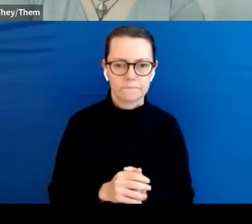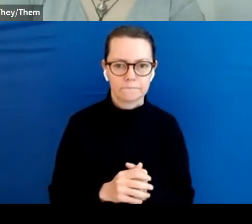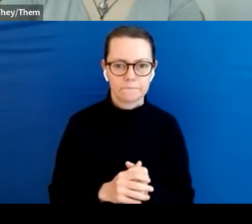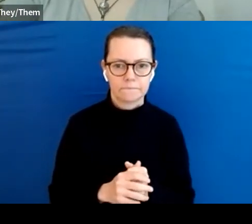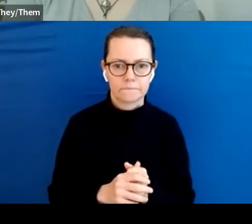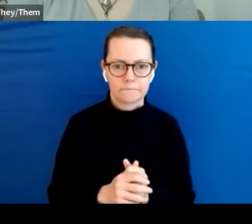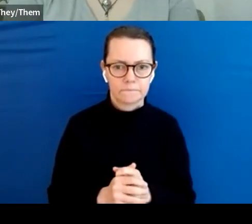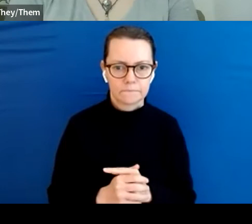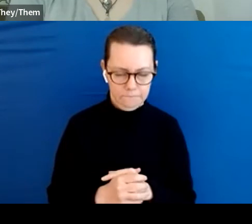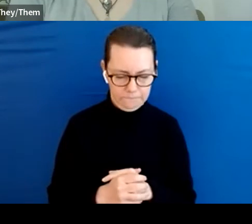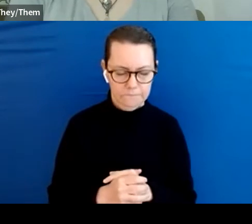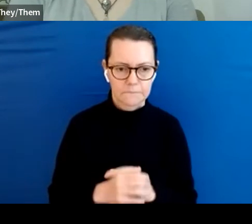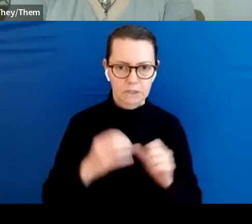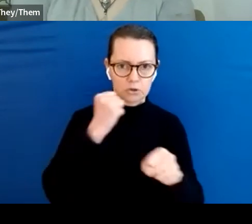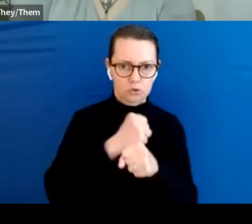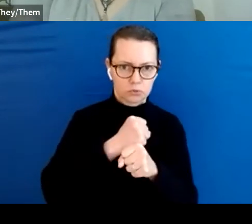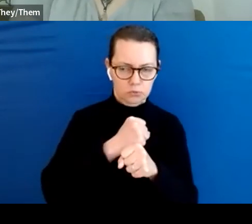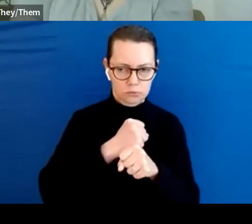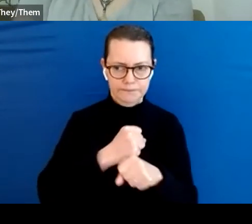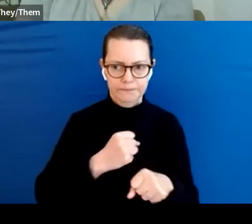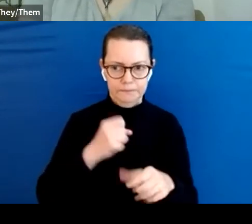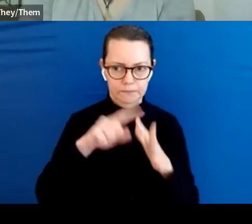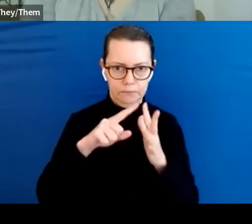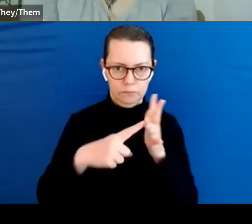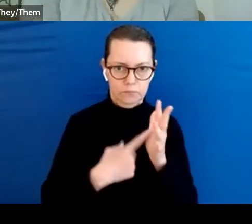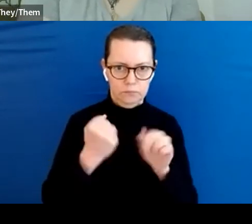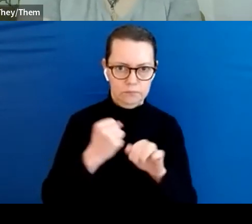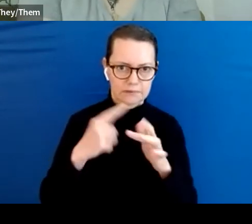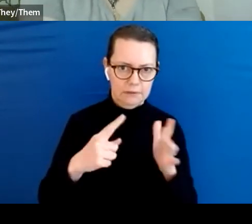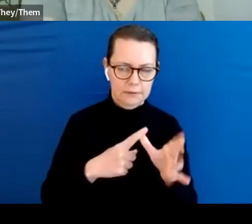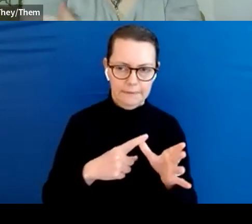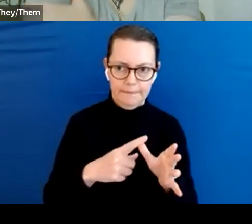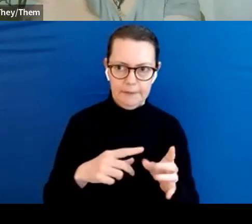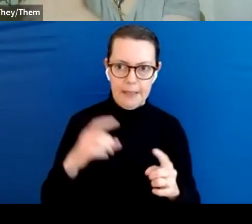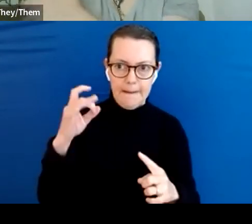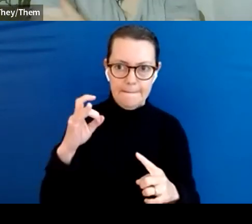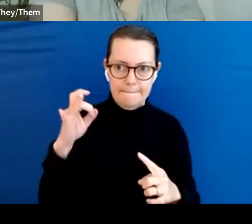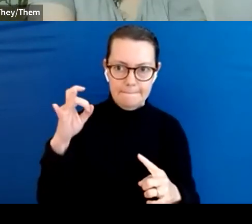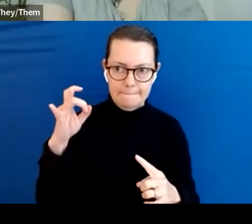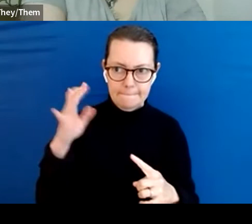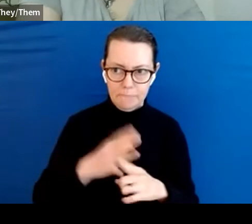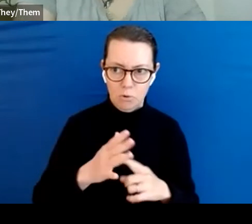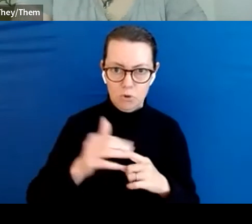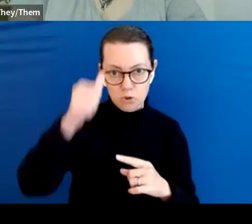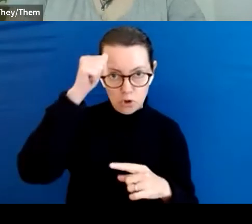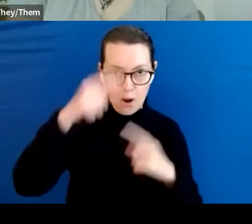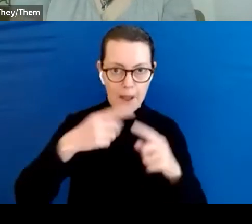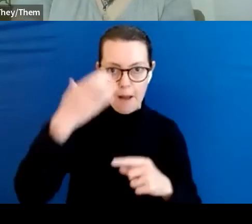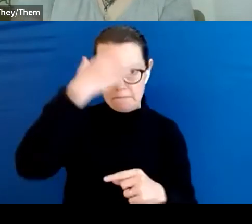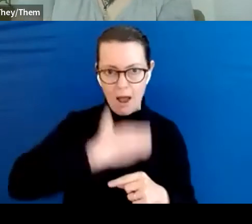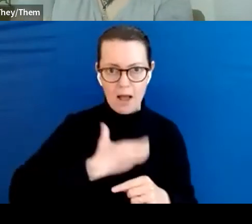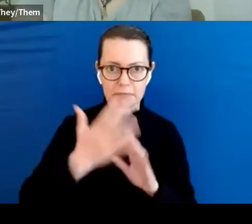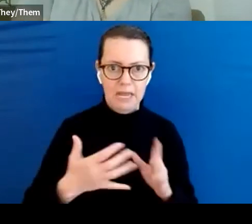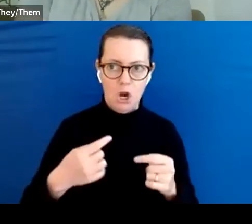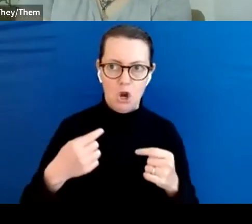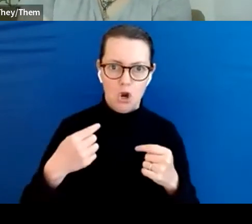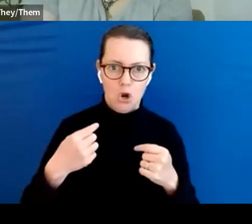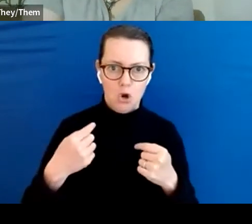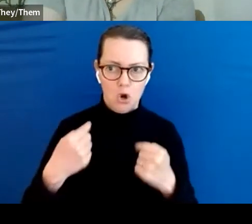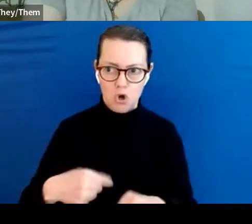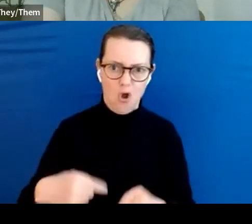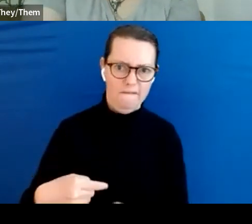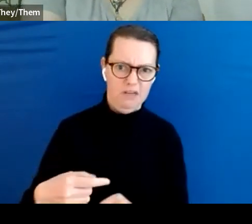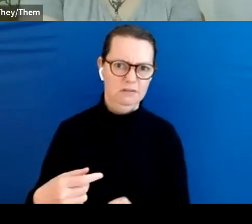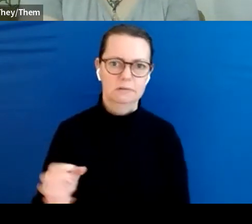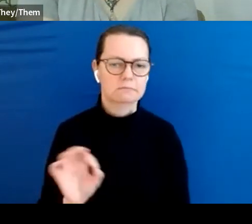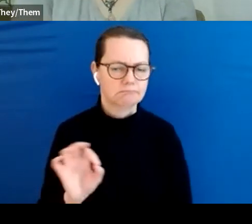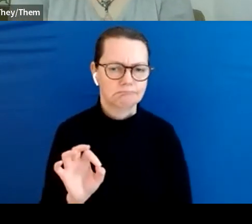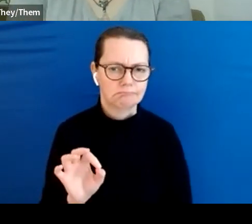Yeah, I think it's important that people know that just because someone's masking doesn't mean that they're nervous to mask in front of that person.